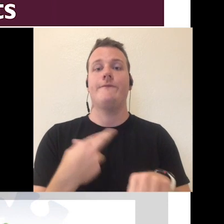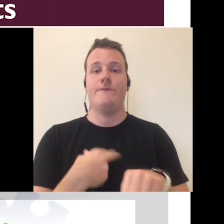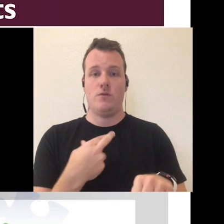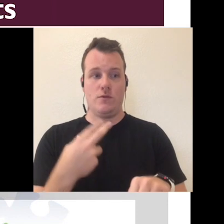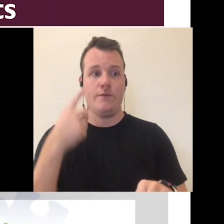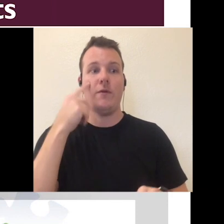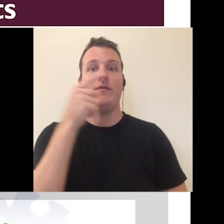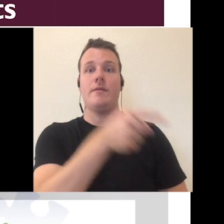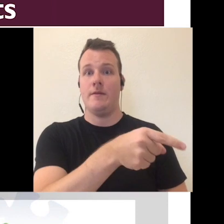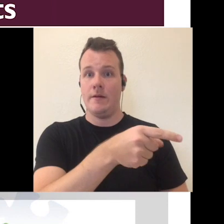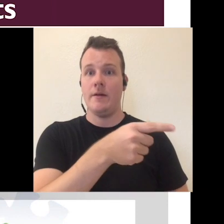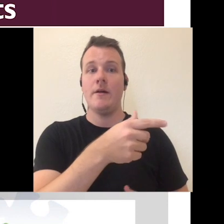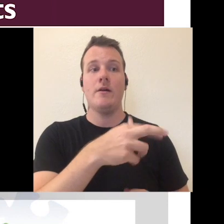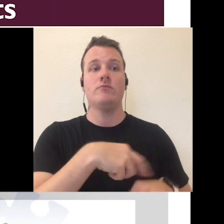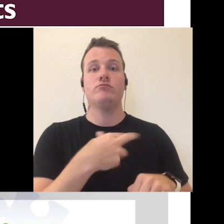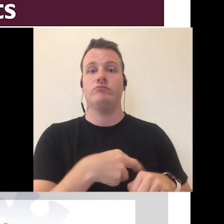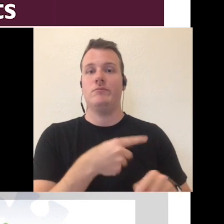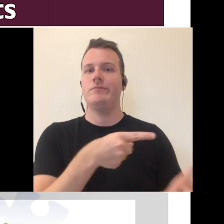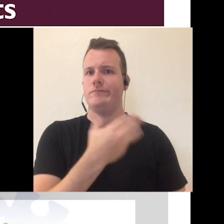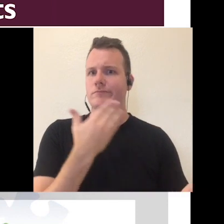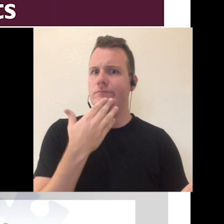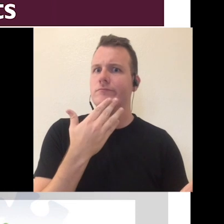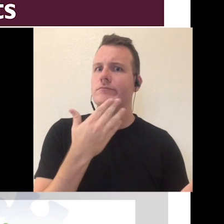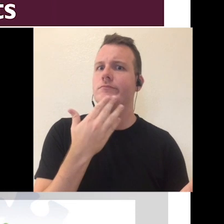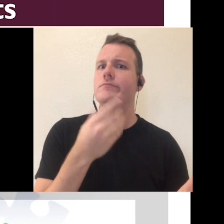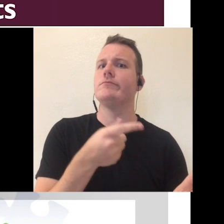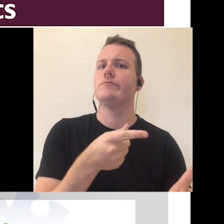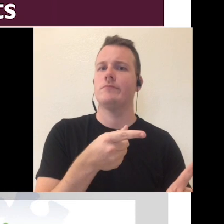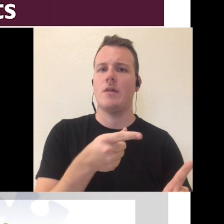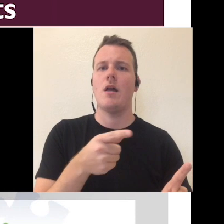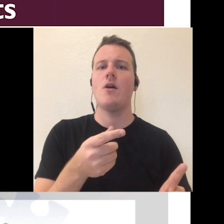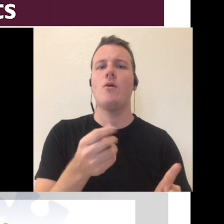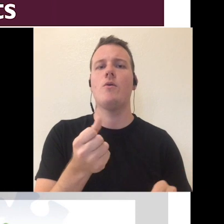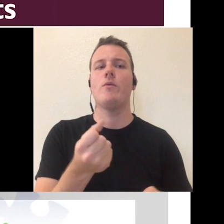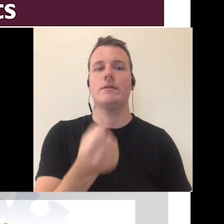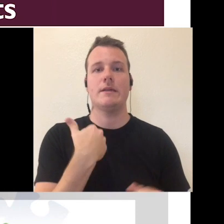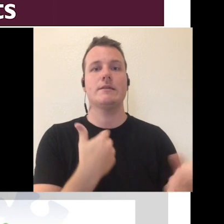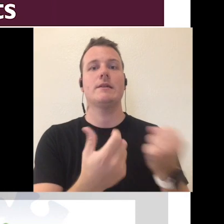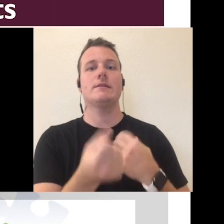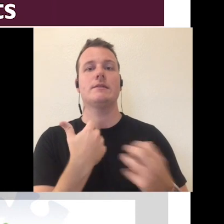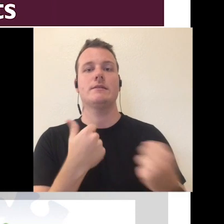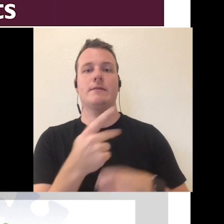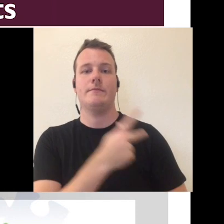referral place for you. And they appreciate it, and they begin to send you